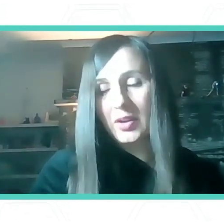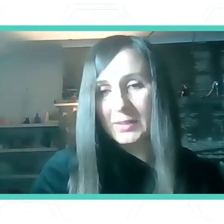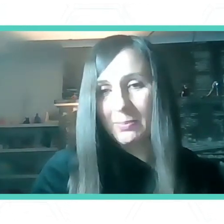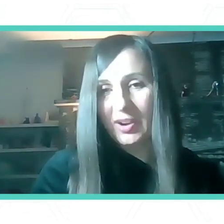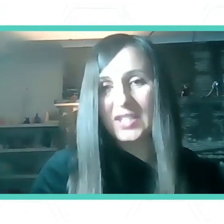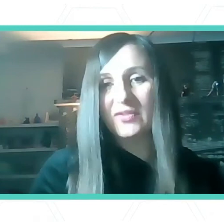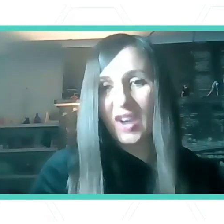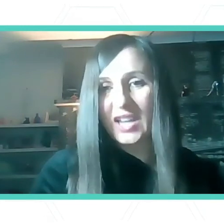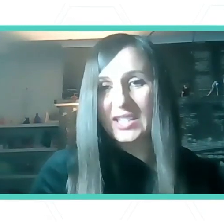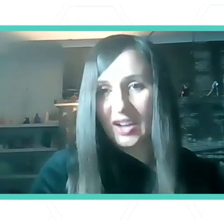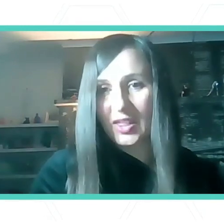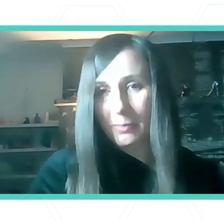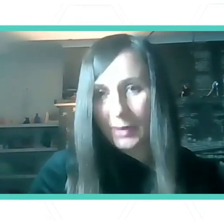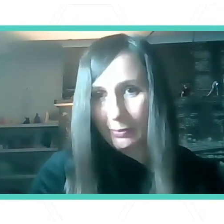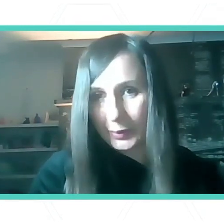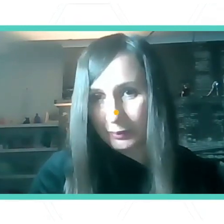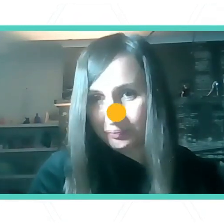but also experience of guiding other people.